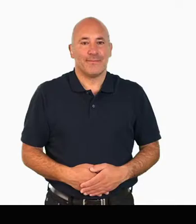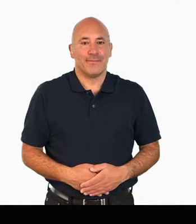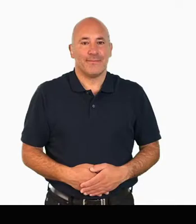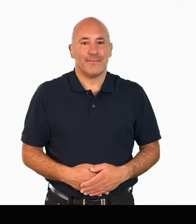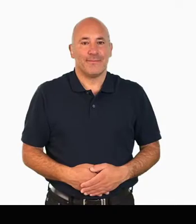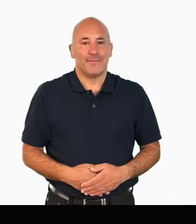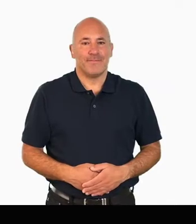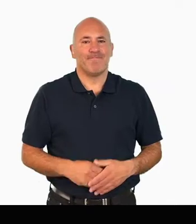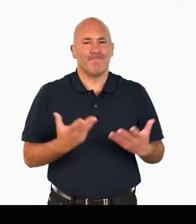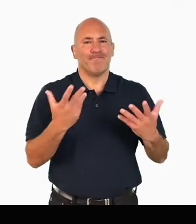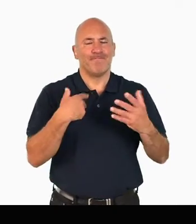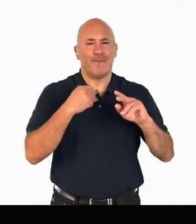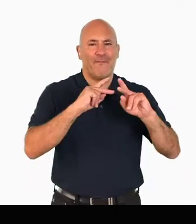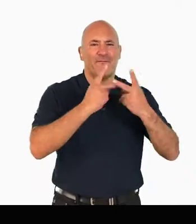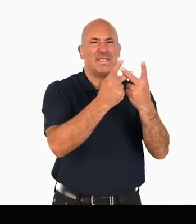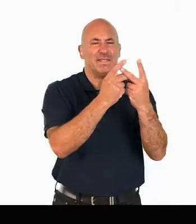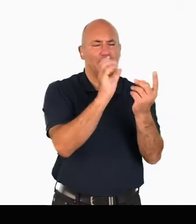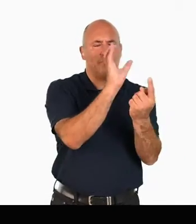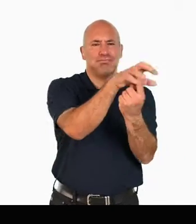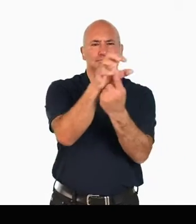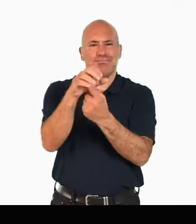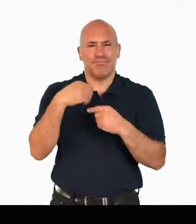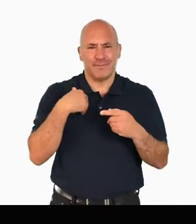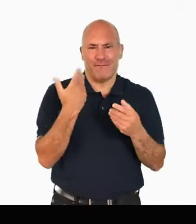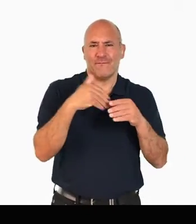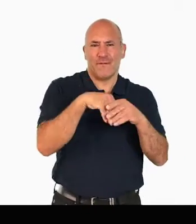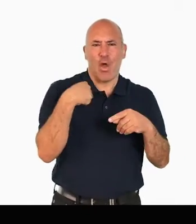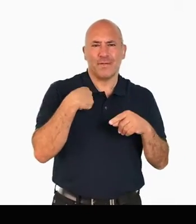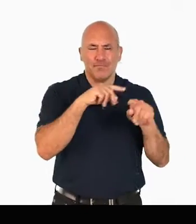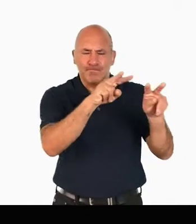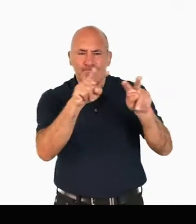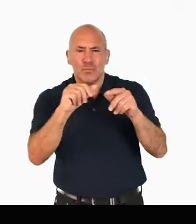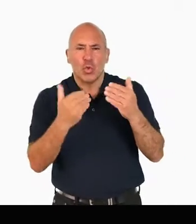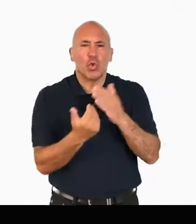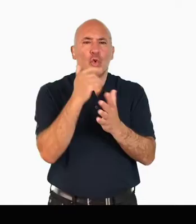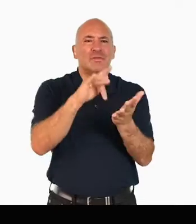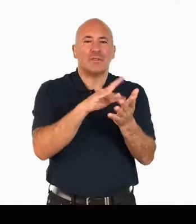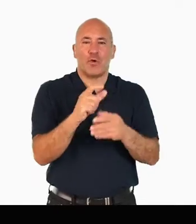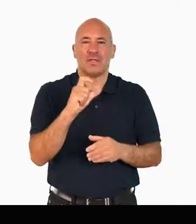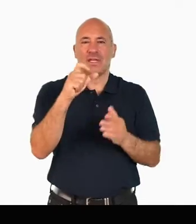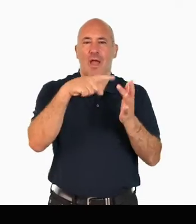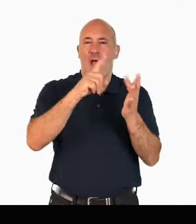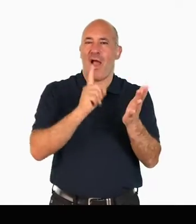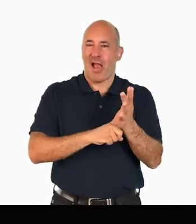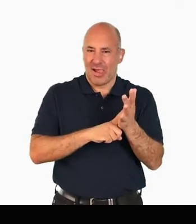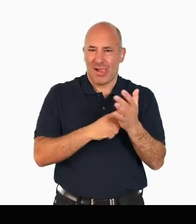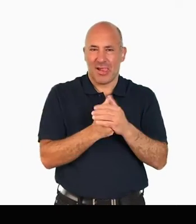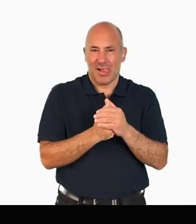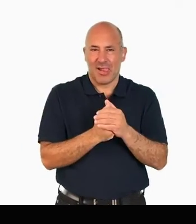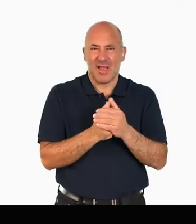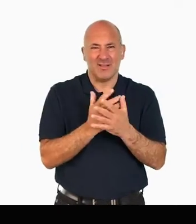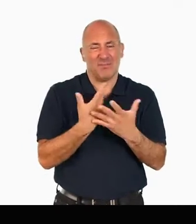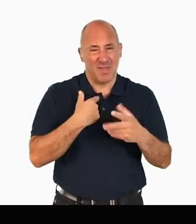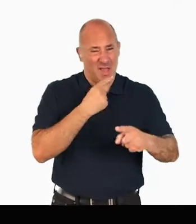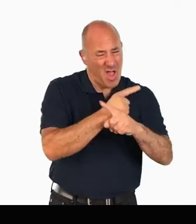We were involved in visiting a number of sites that were going to be the new centre for the CIL and actually had quite long talks